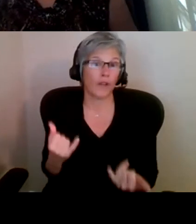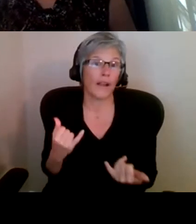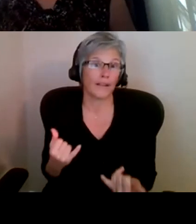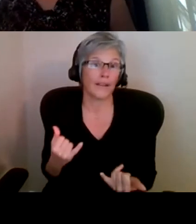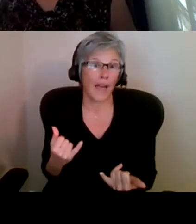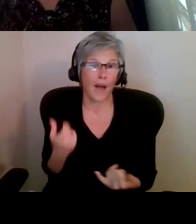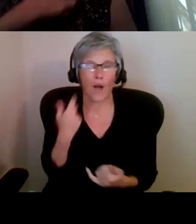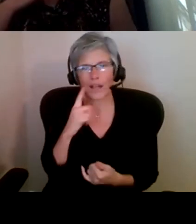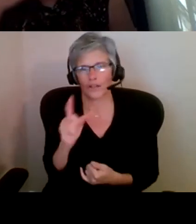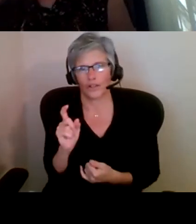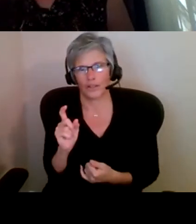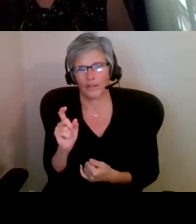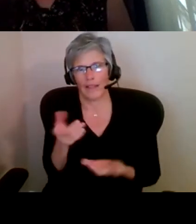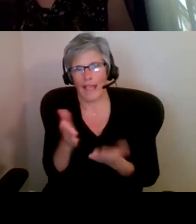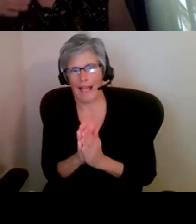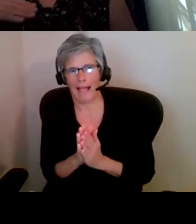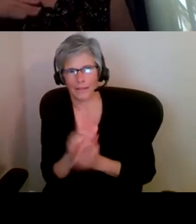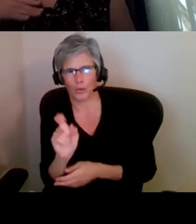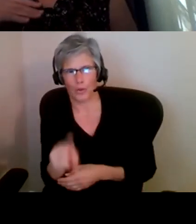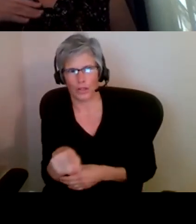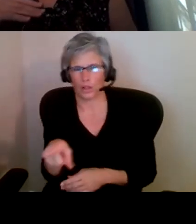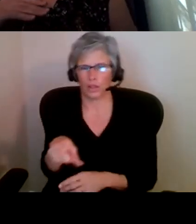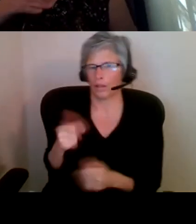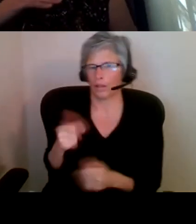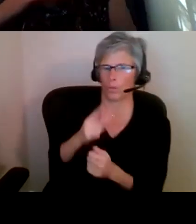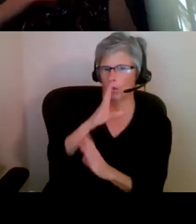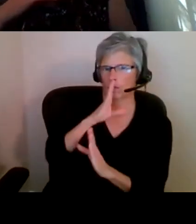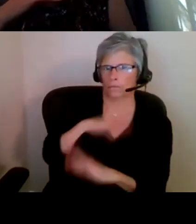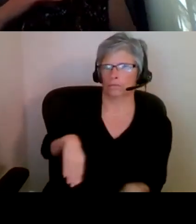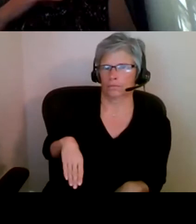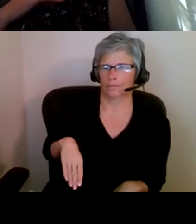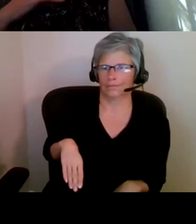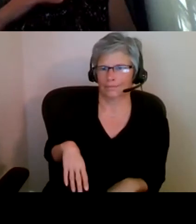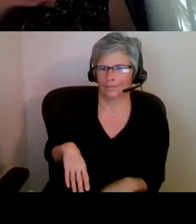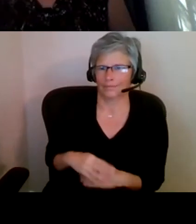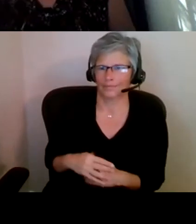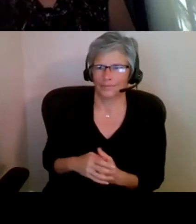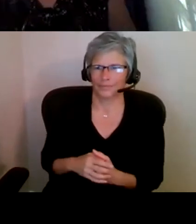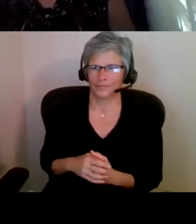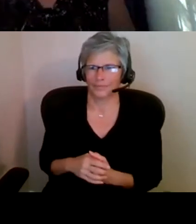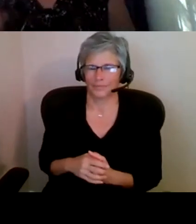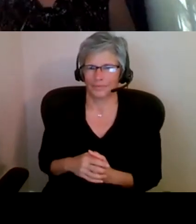and it's like all this silence, so I'm seeing you know, I'm not seeing hands up